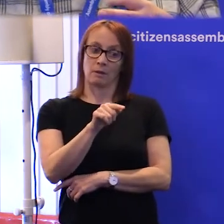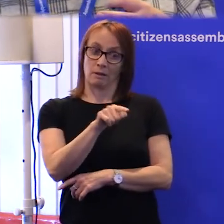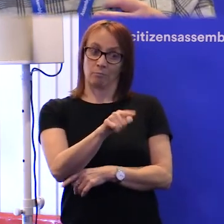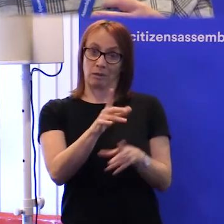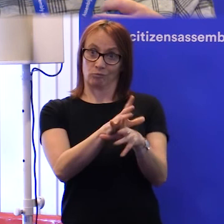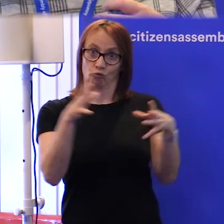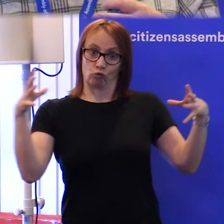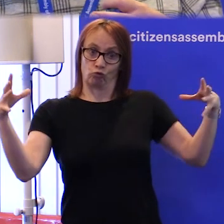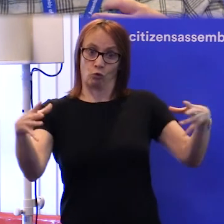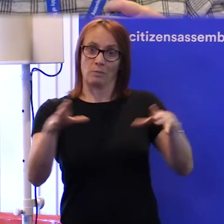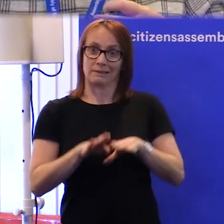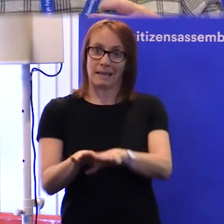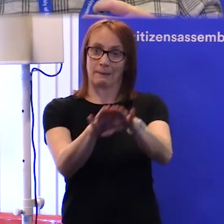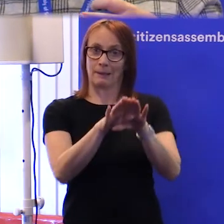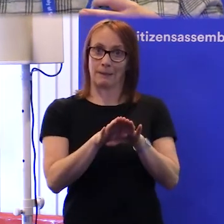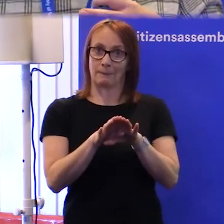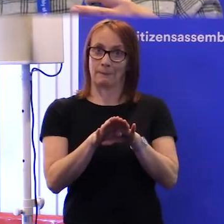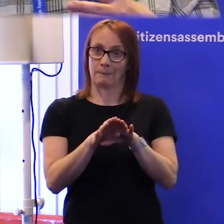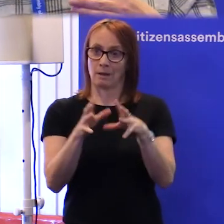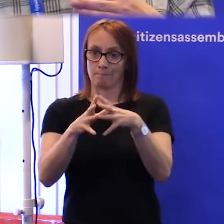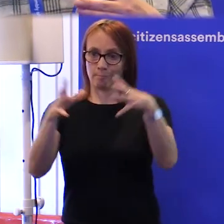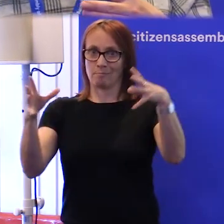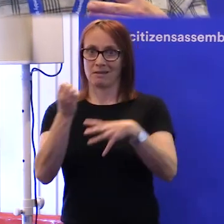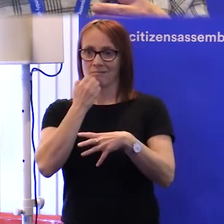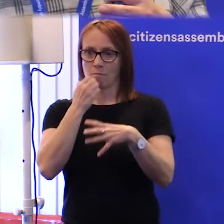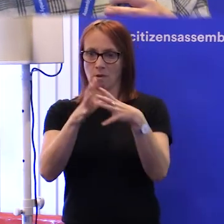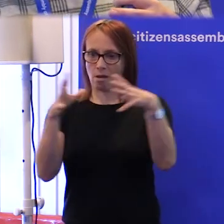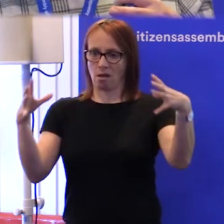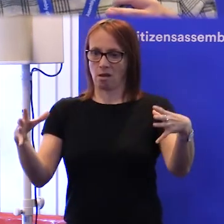affected but actually these large distant numbers often don't have the